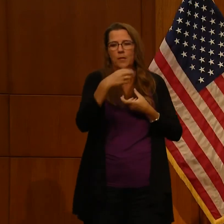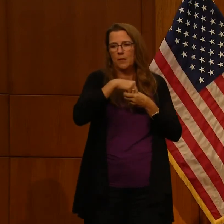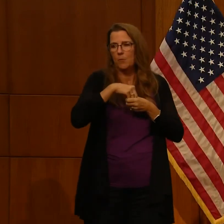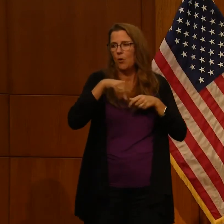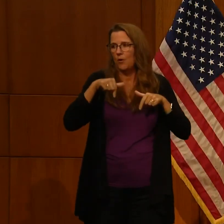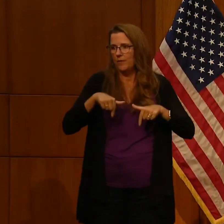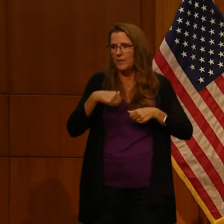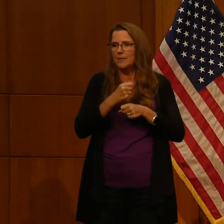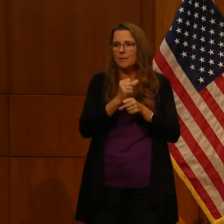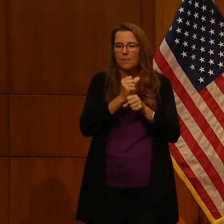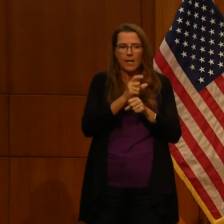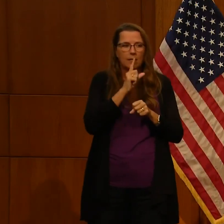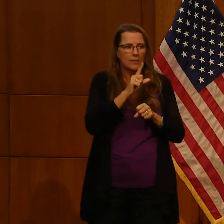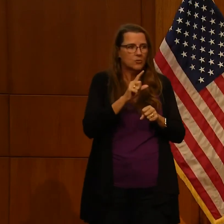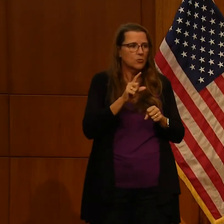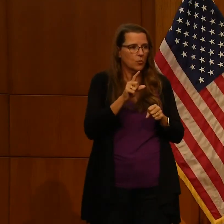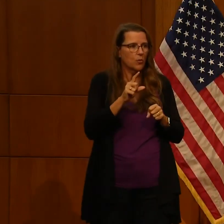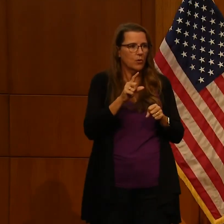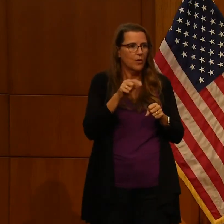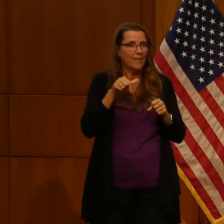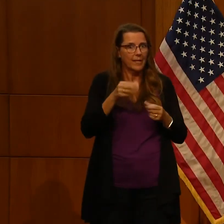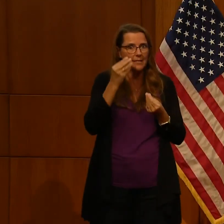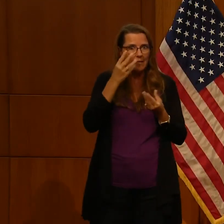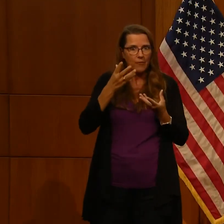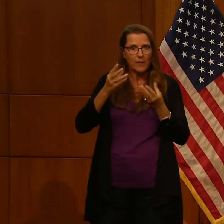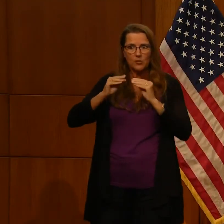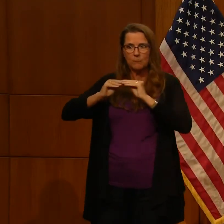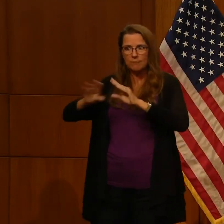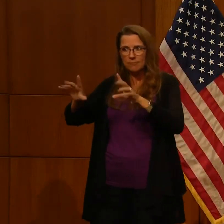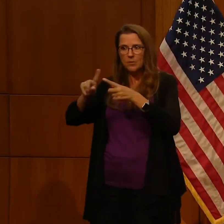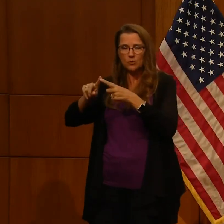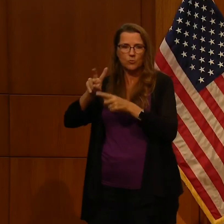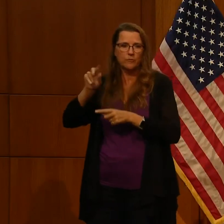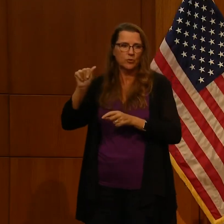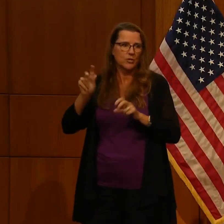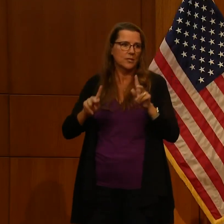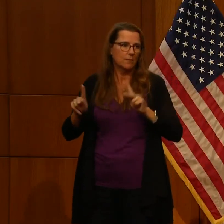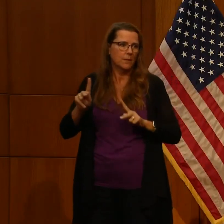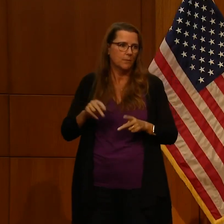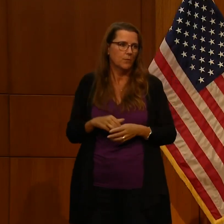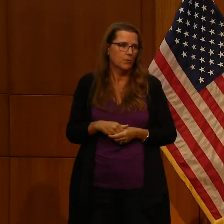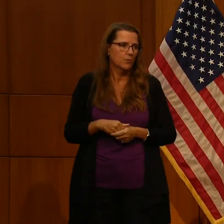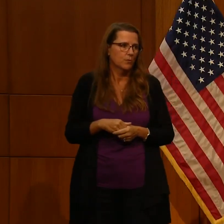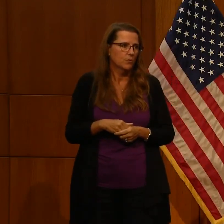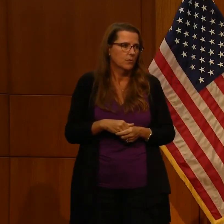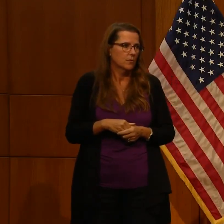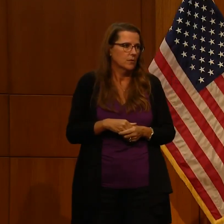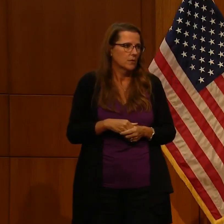APPRECIATE MOVING FORWARD YOU ALL BEING PART OF THIS AND MAKING SURE THAT VIRGINIANS GET